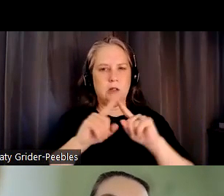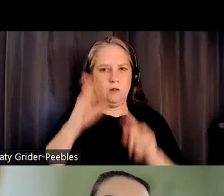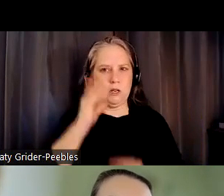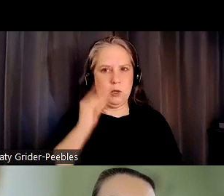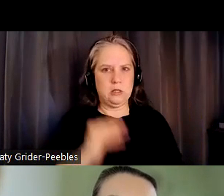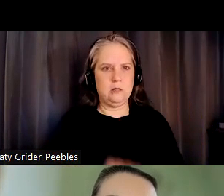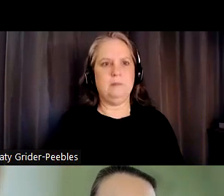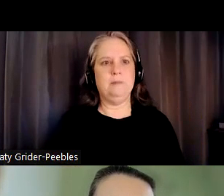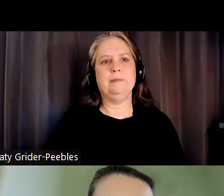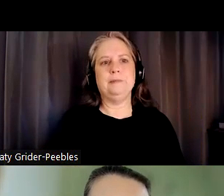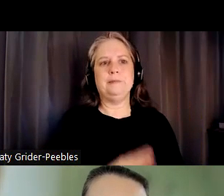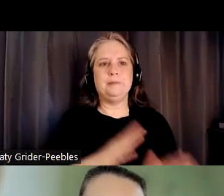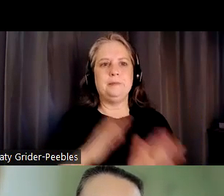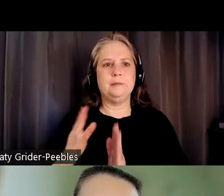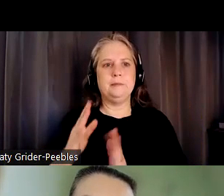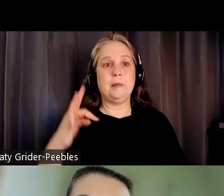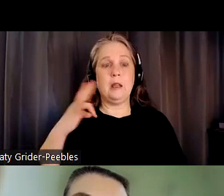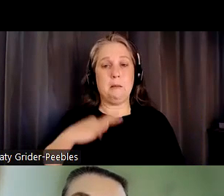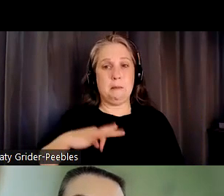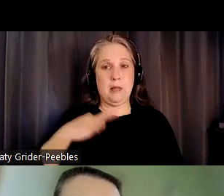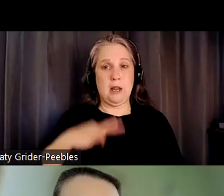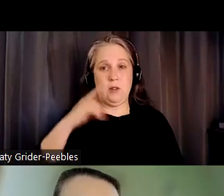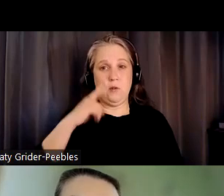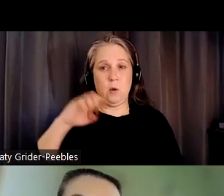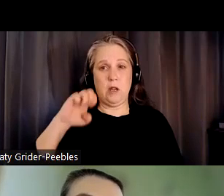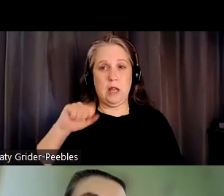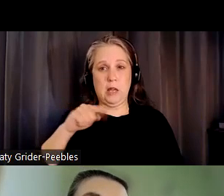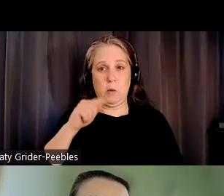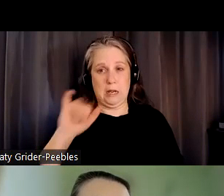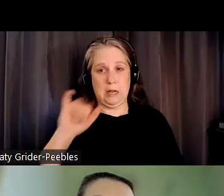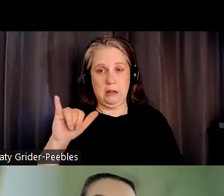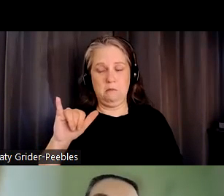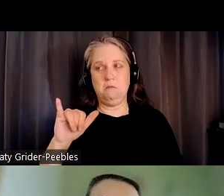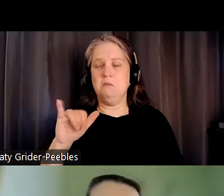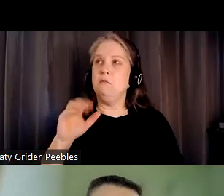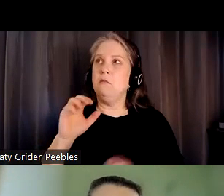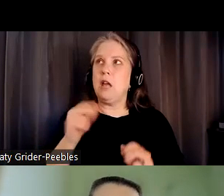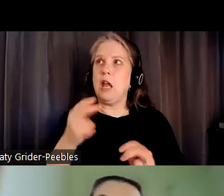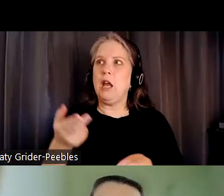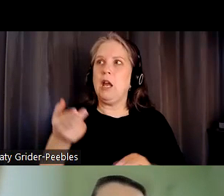The benefits of equity is that it increases the community's capacity for